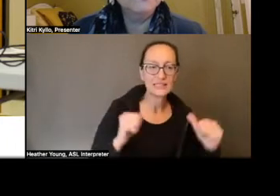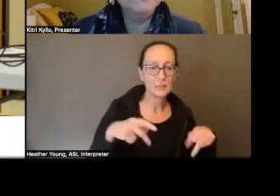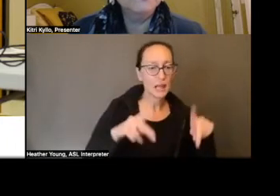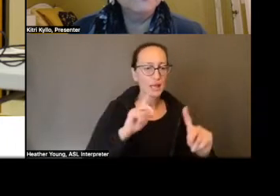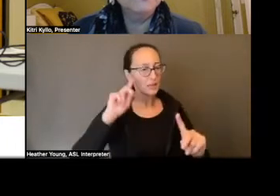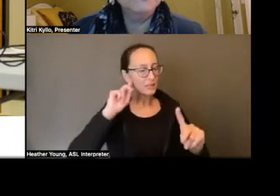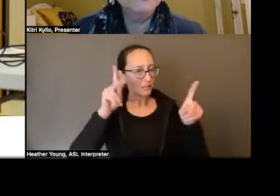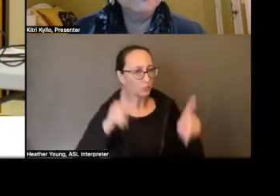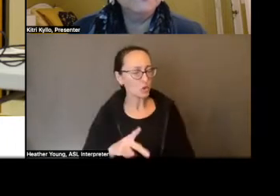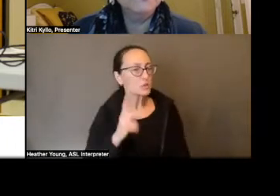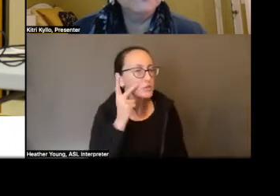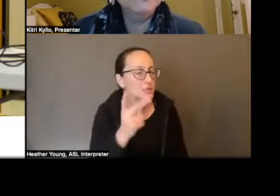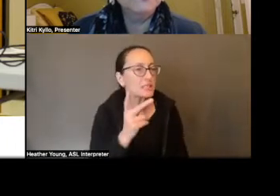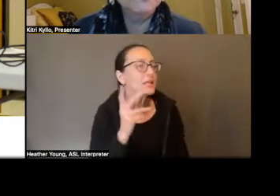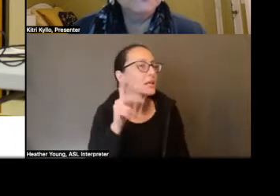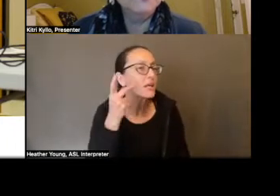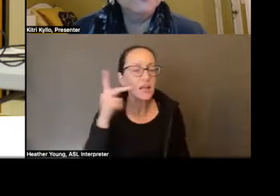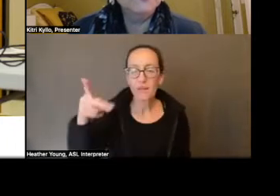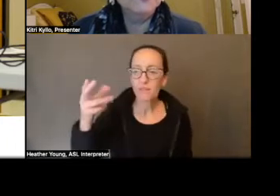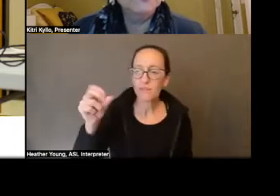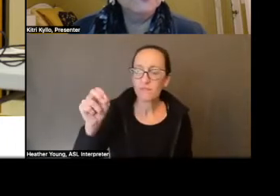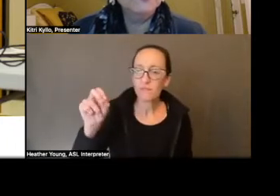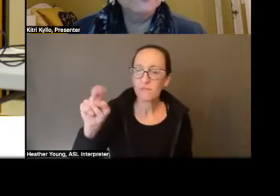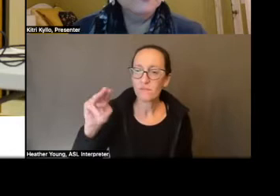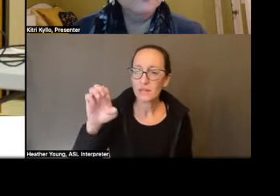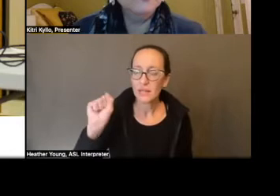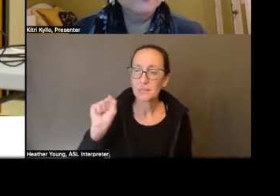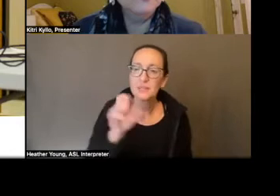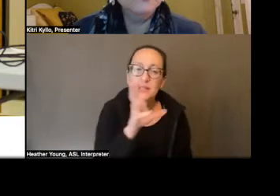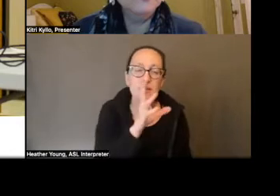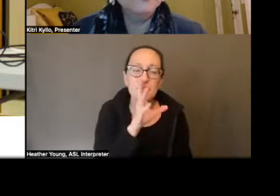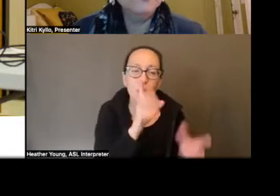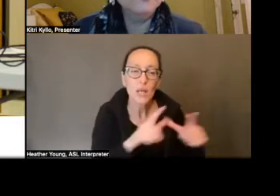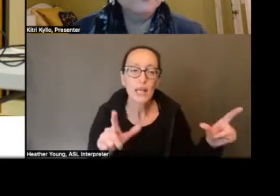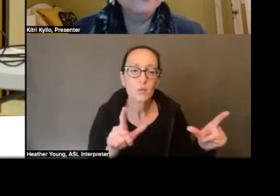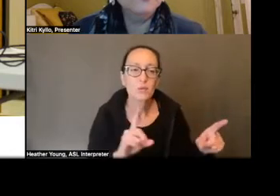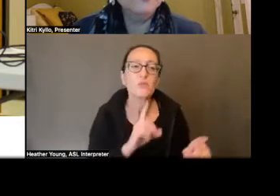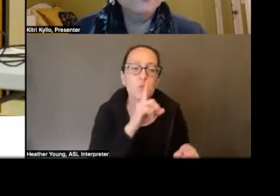of a spoken language through cued language in real time communication.